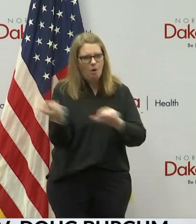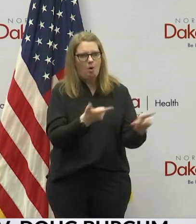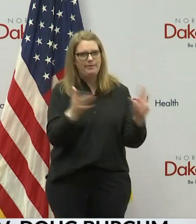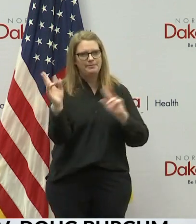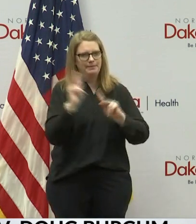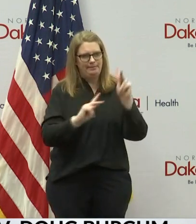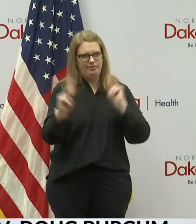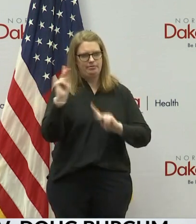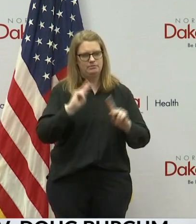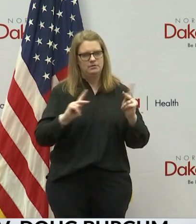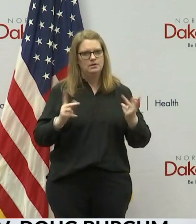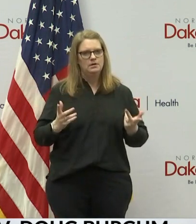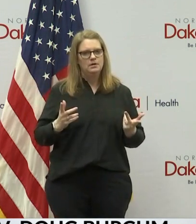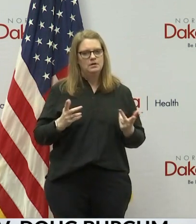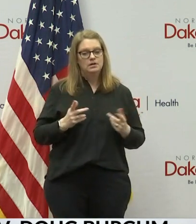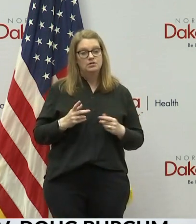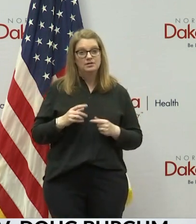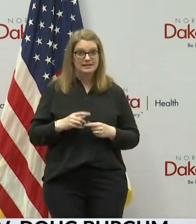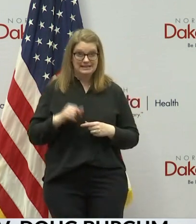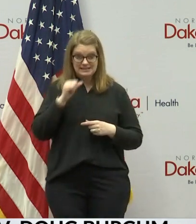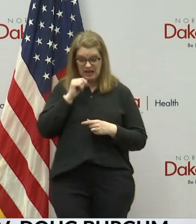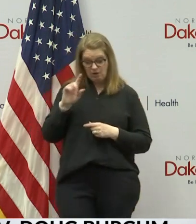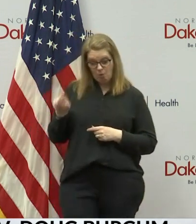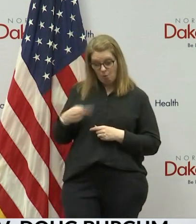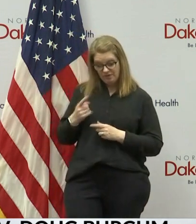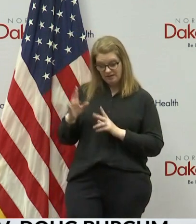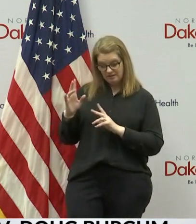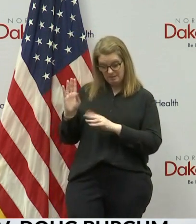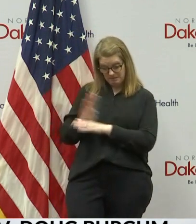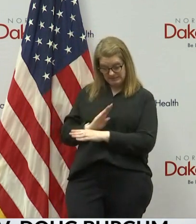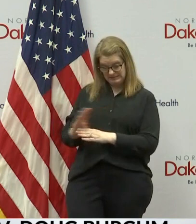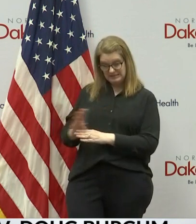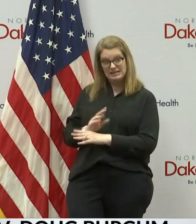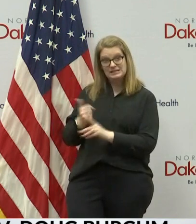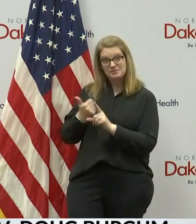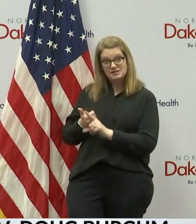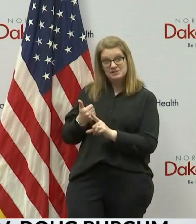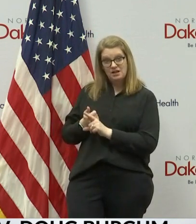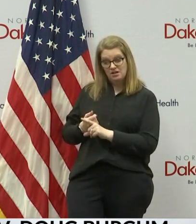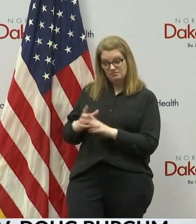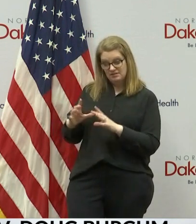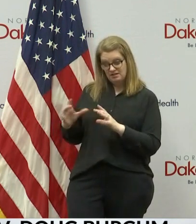SMART RESTART IS A ROAD MAP FOR A BETTER, SAFER AND HEALTHIER TOMORROW FOR EMPLOYERS,